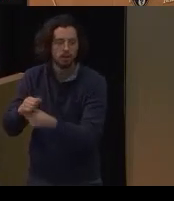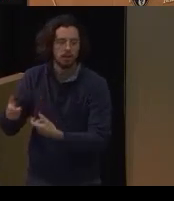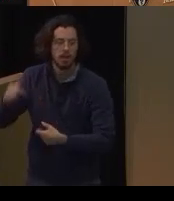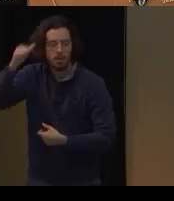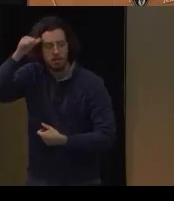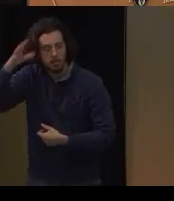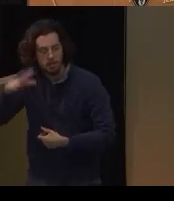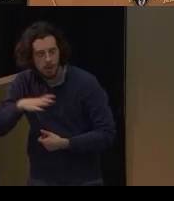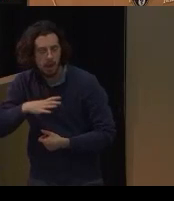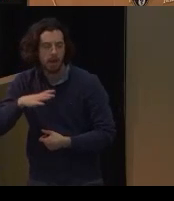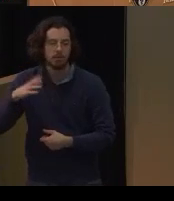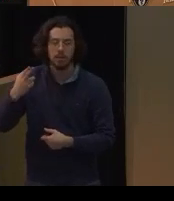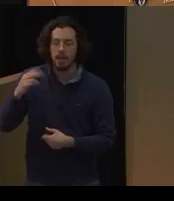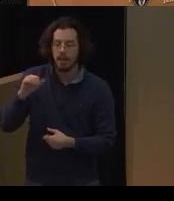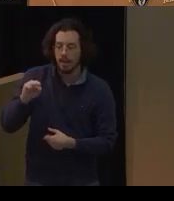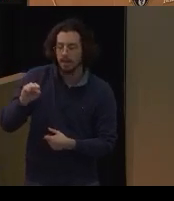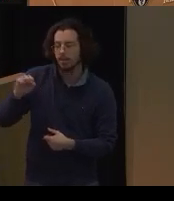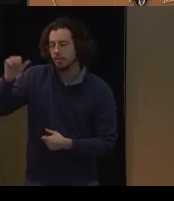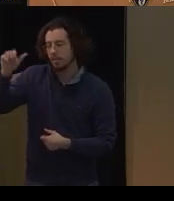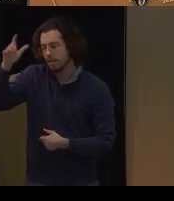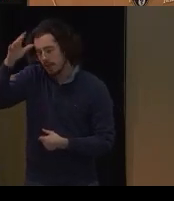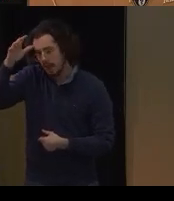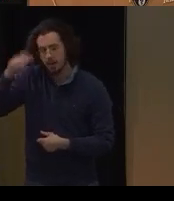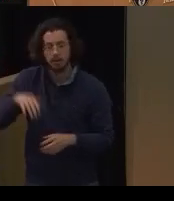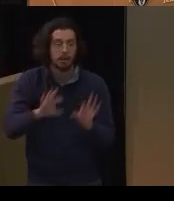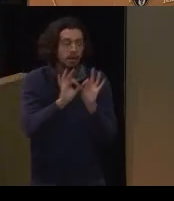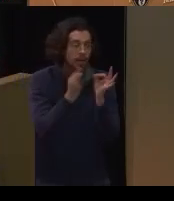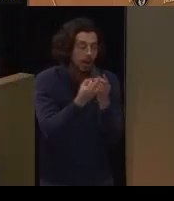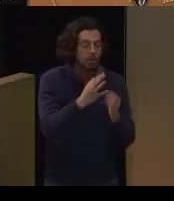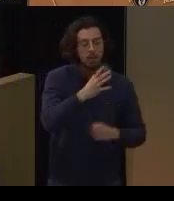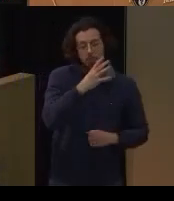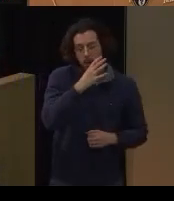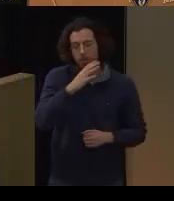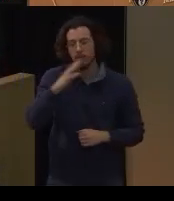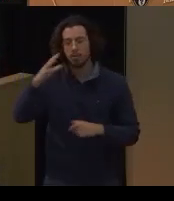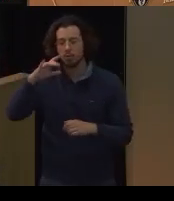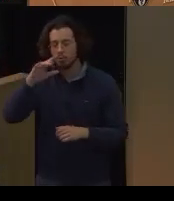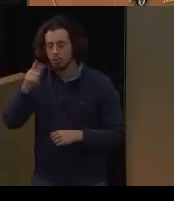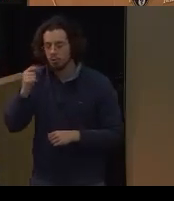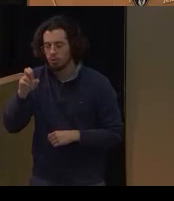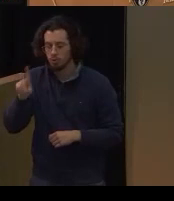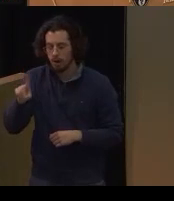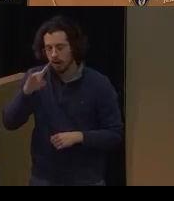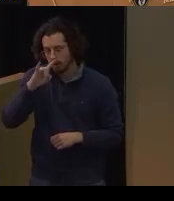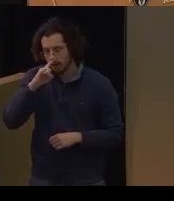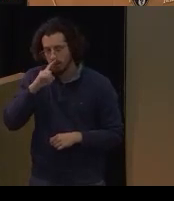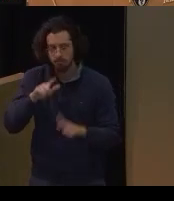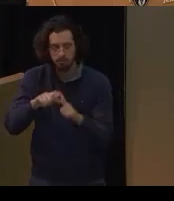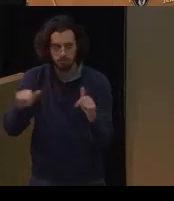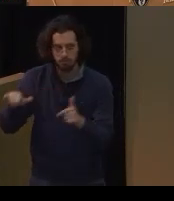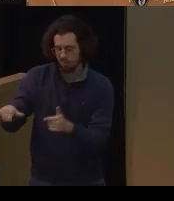Mal's boy his dad and family so words like family mother and grandkid so pretty much Social things